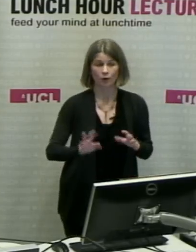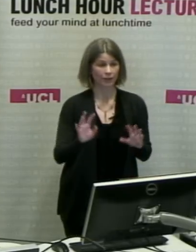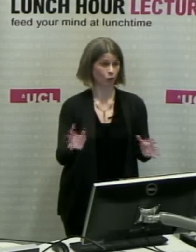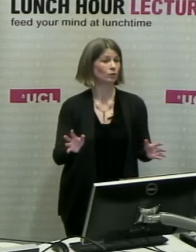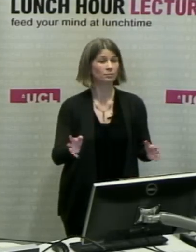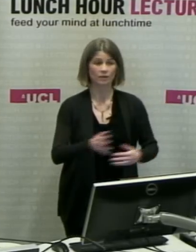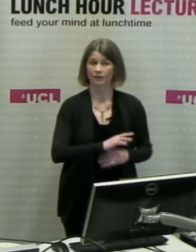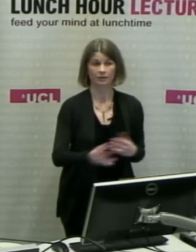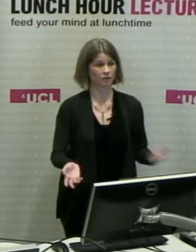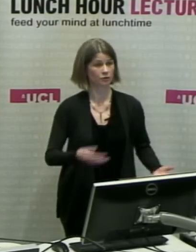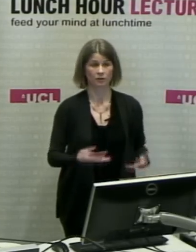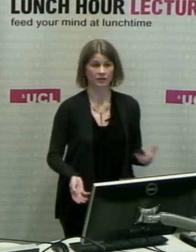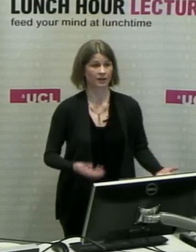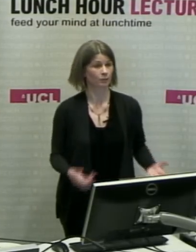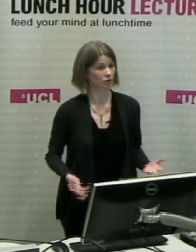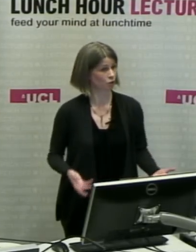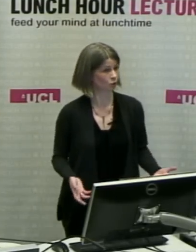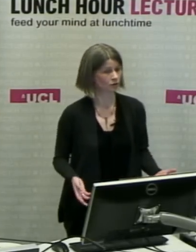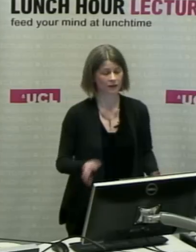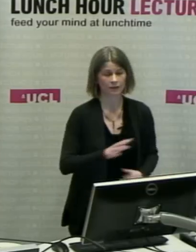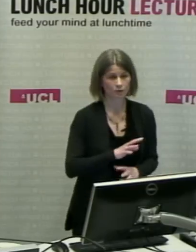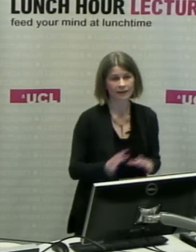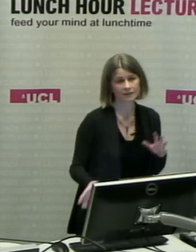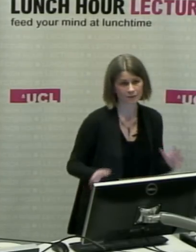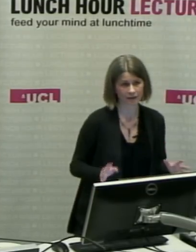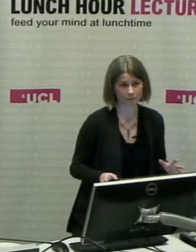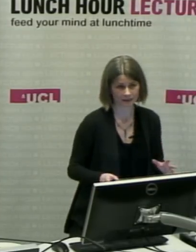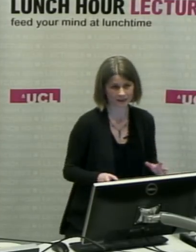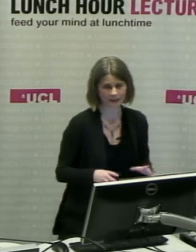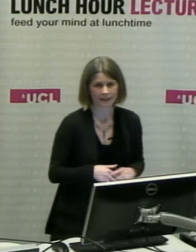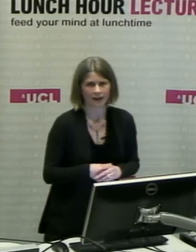so the children don't use sign language at all. So there is great variability.